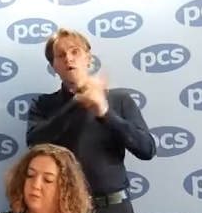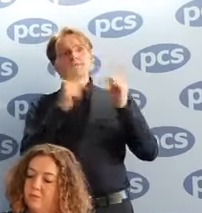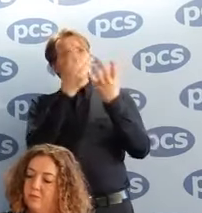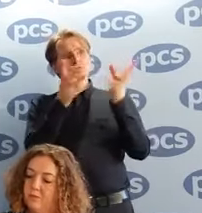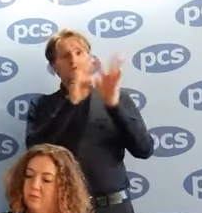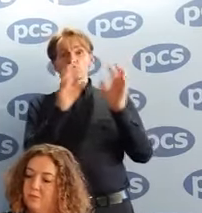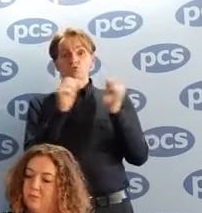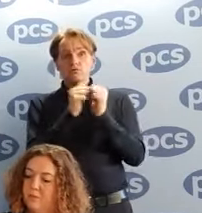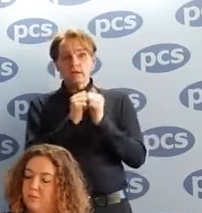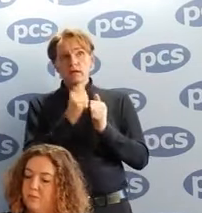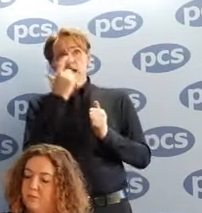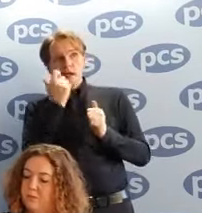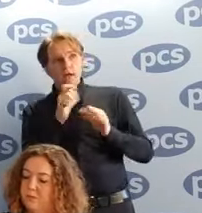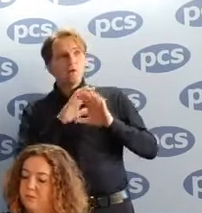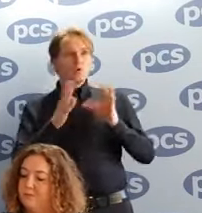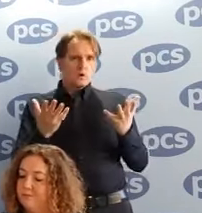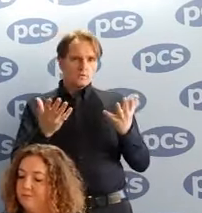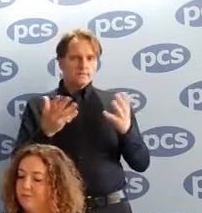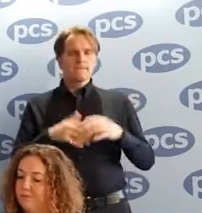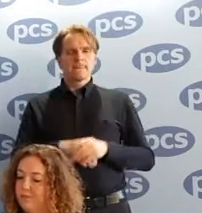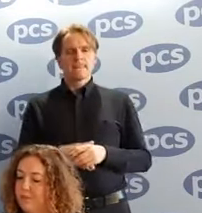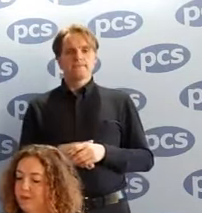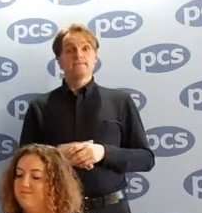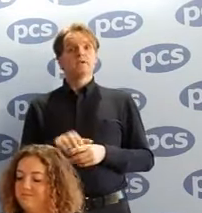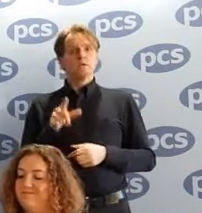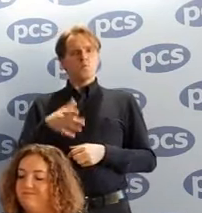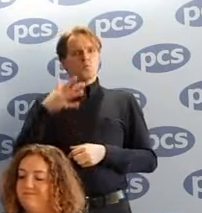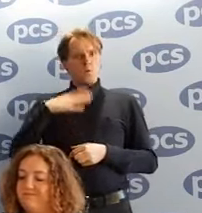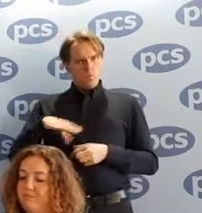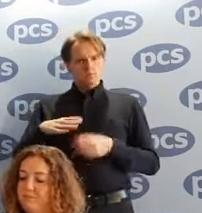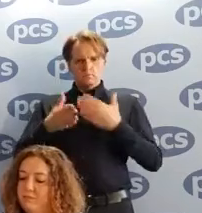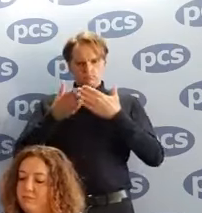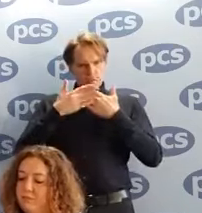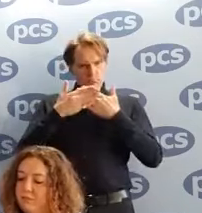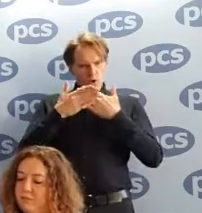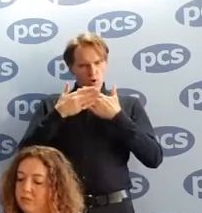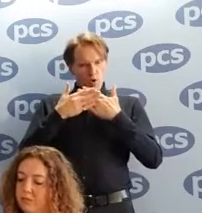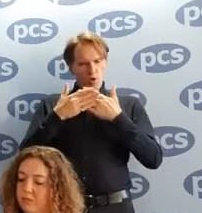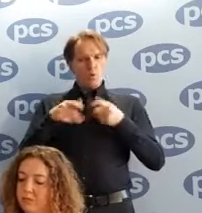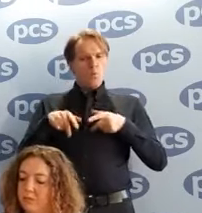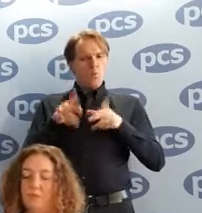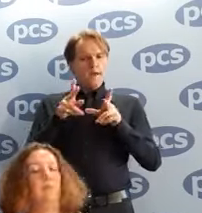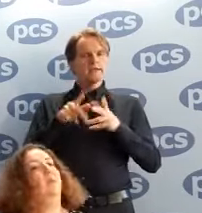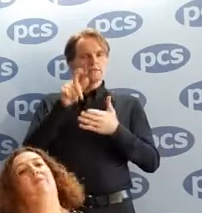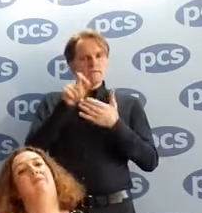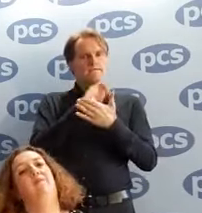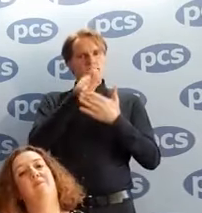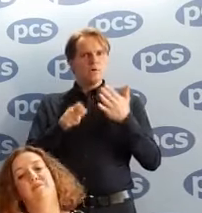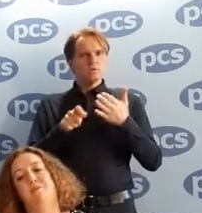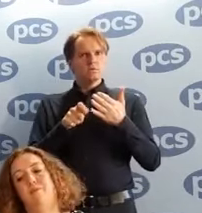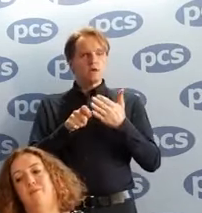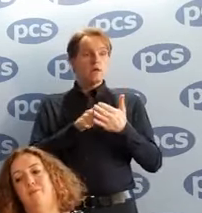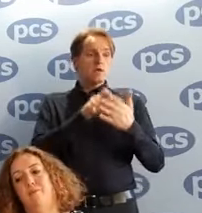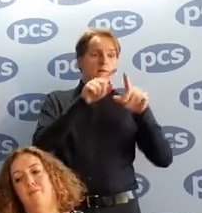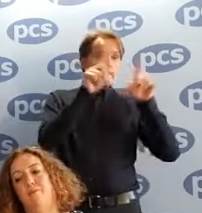great question because of course what we want is more methods of voting because the more ways people can vote the more likely they are to vote. In our